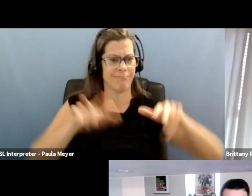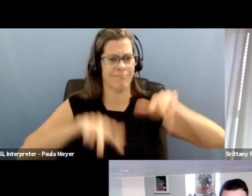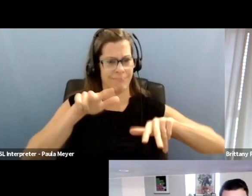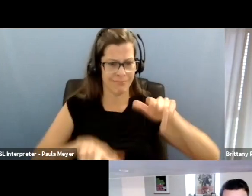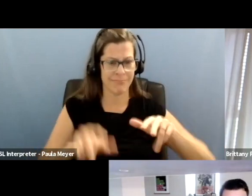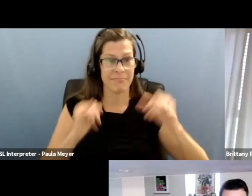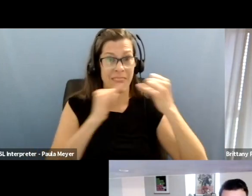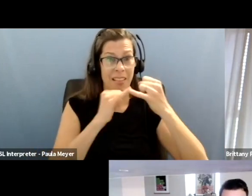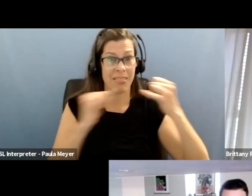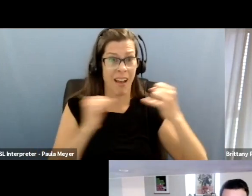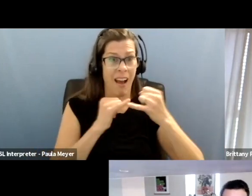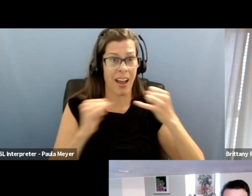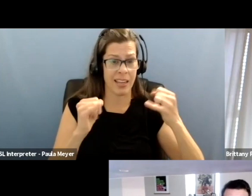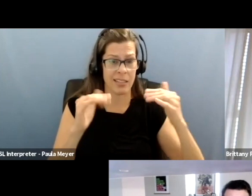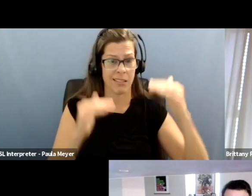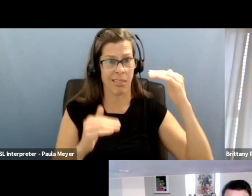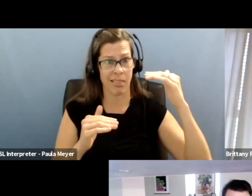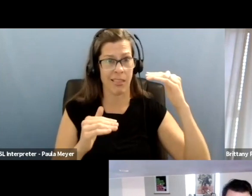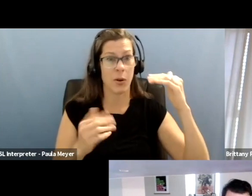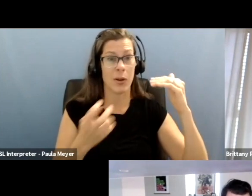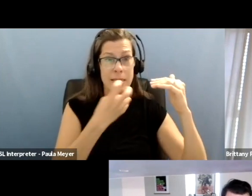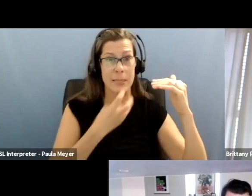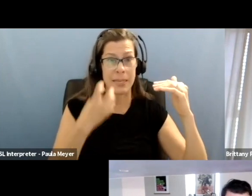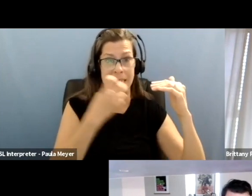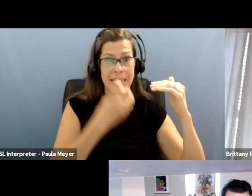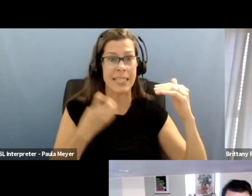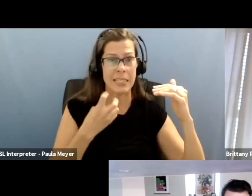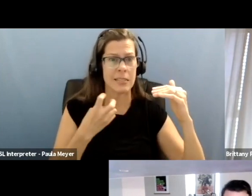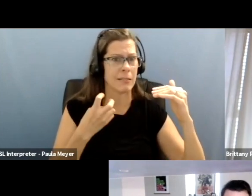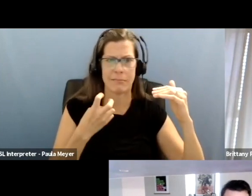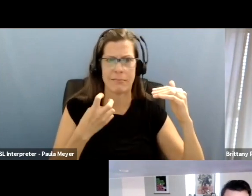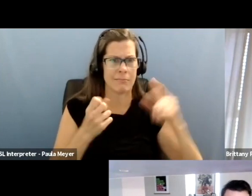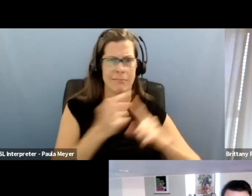Sometimes the speech is broken up in a way that makes the program inaccessible.